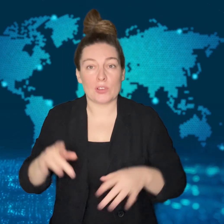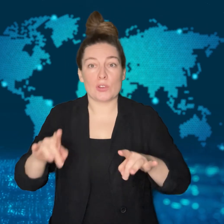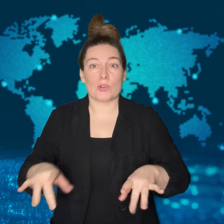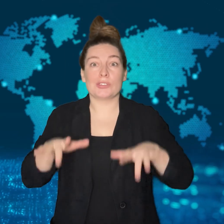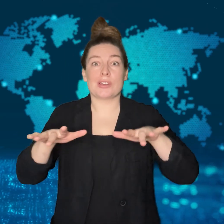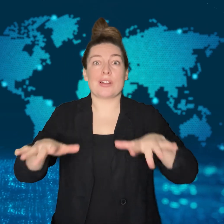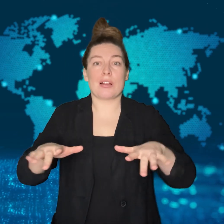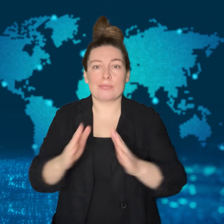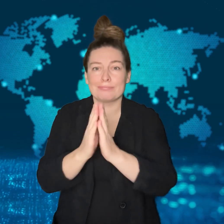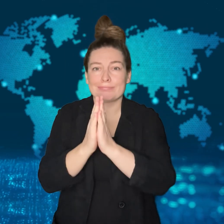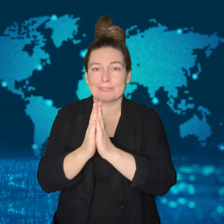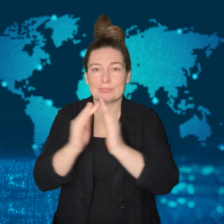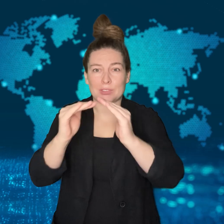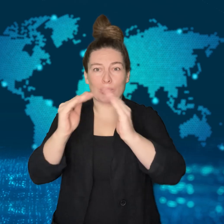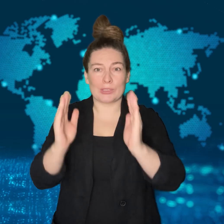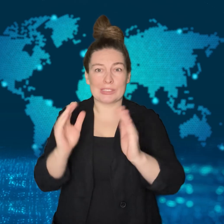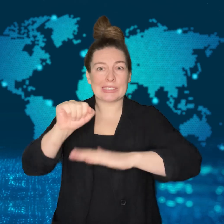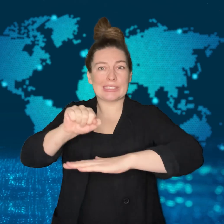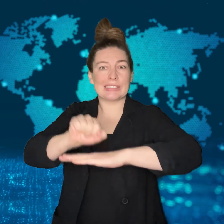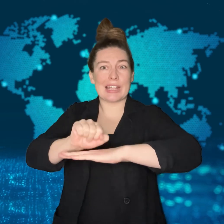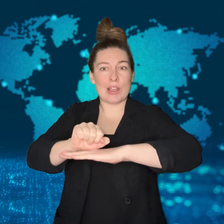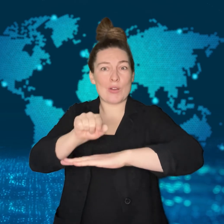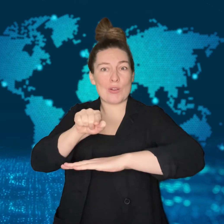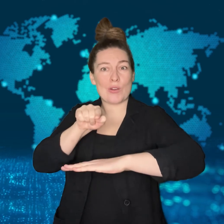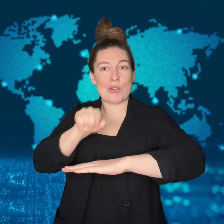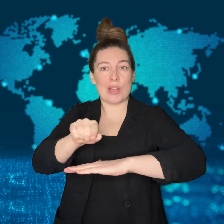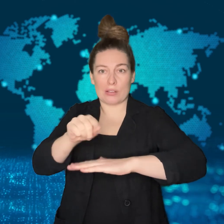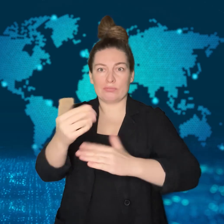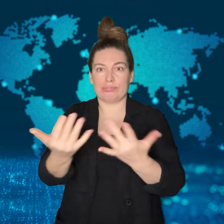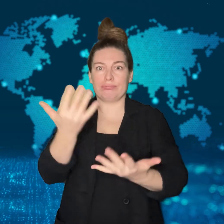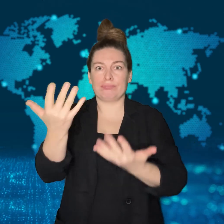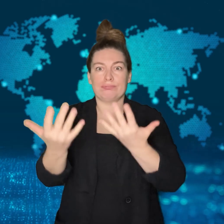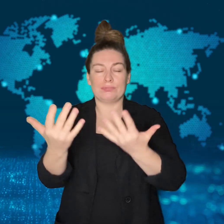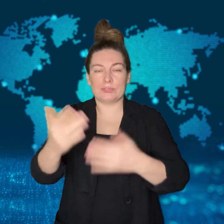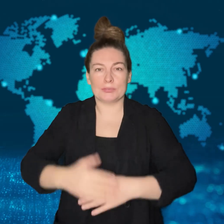Synagogue fire